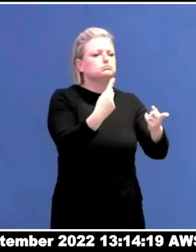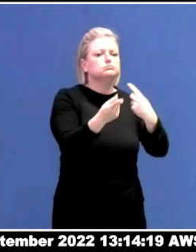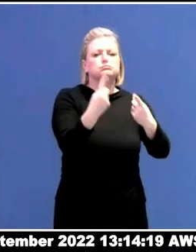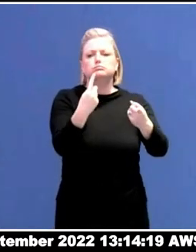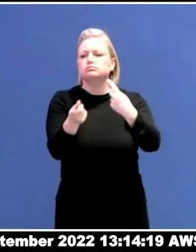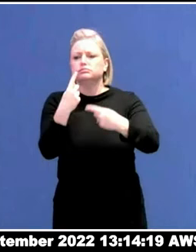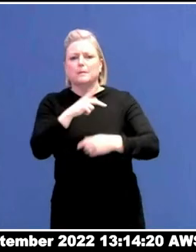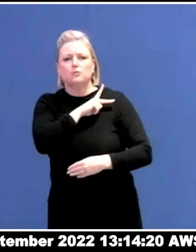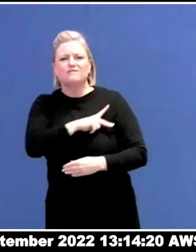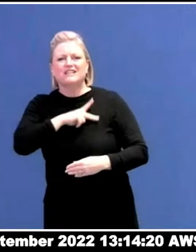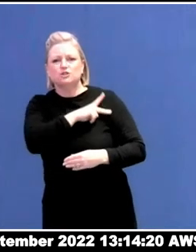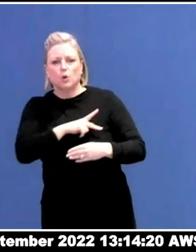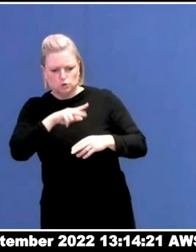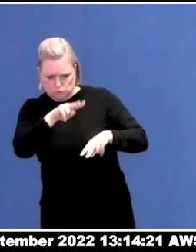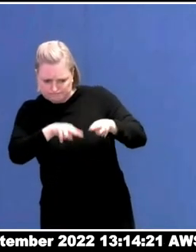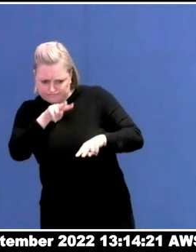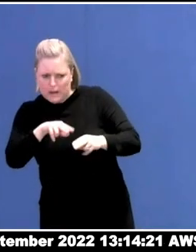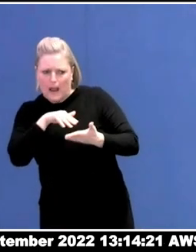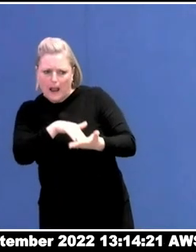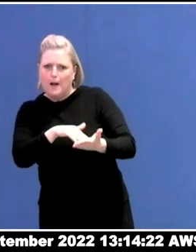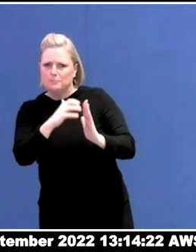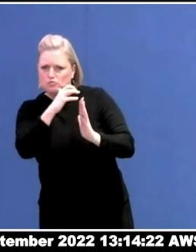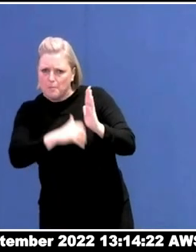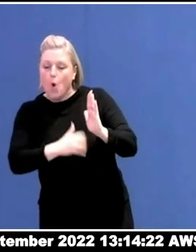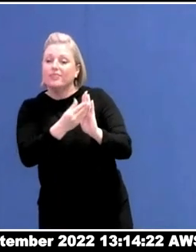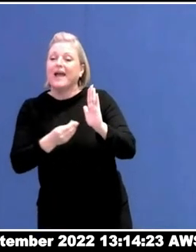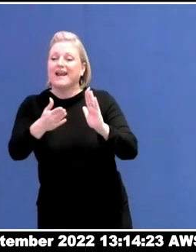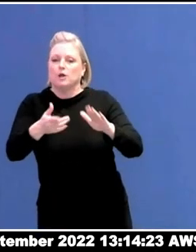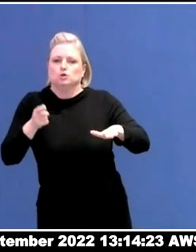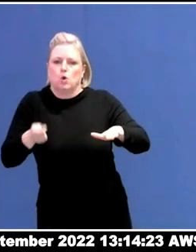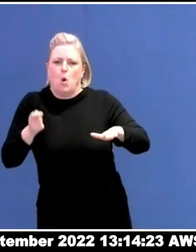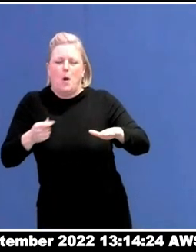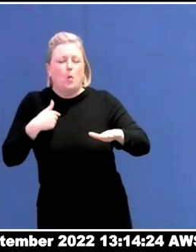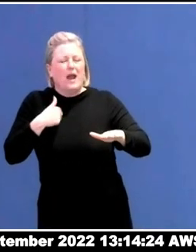sentencing so that they don't end up back inside the youth prison.